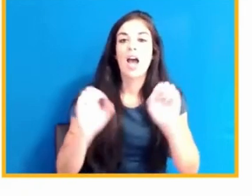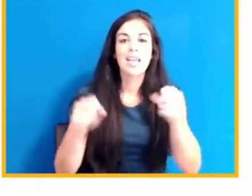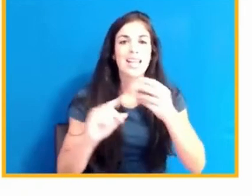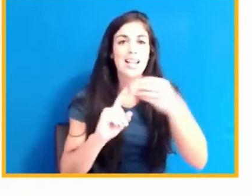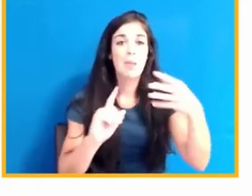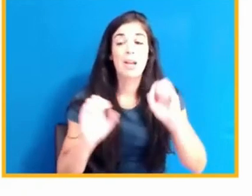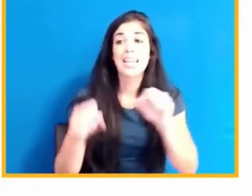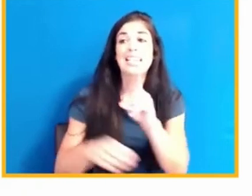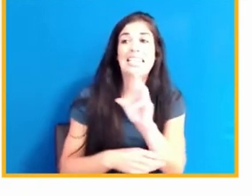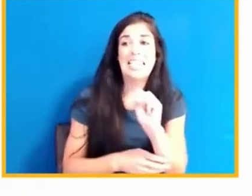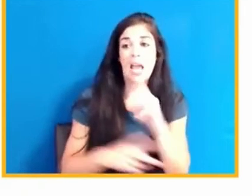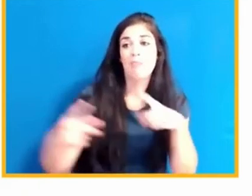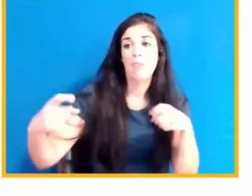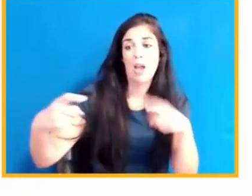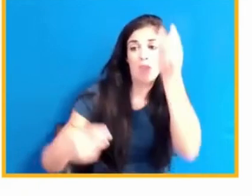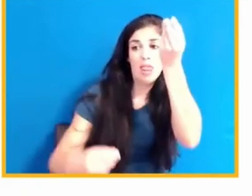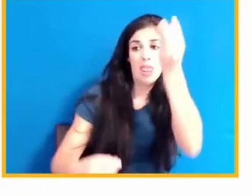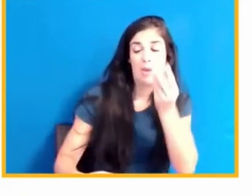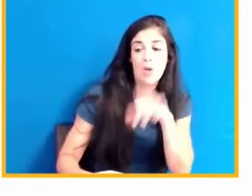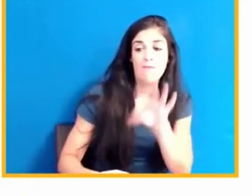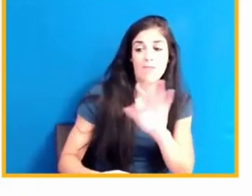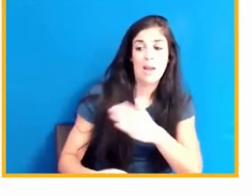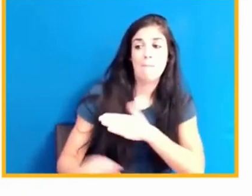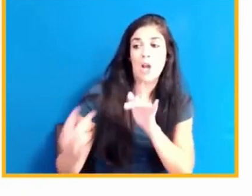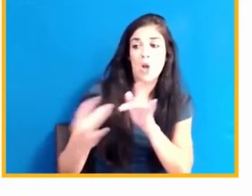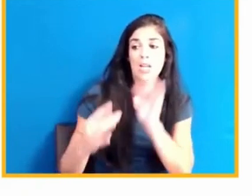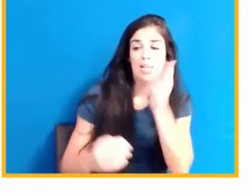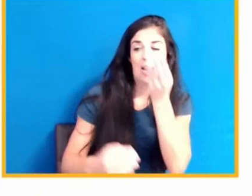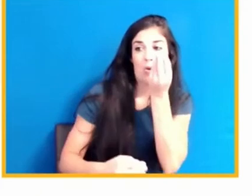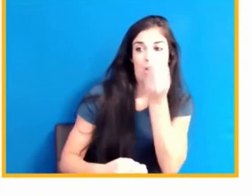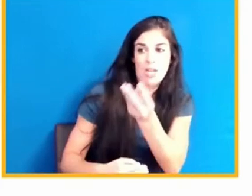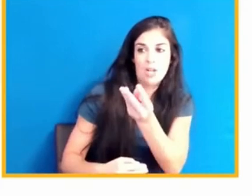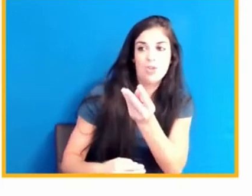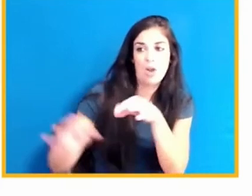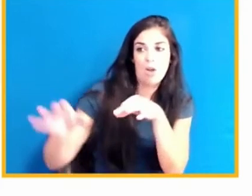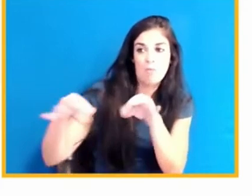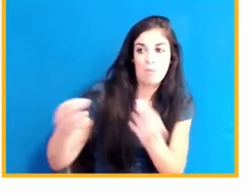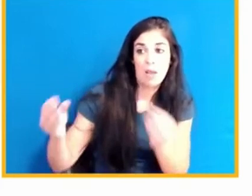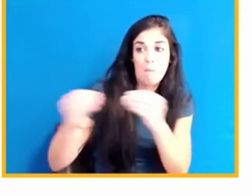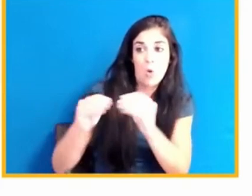any time, I can definitely, you can find my contacts, I can definitely get to you, but I would I would love to talk to